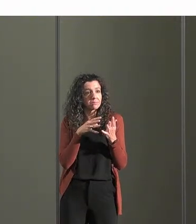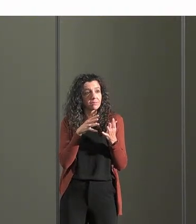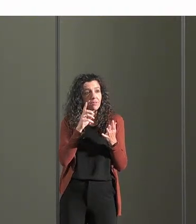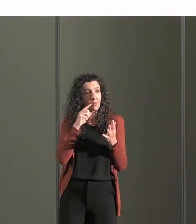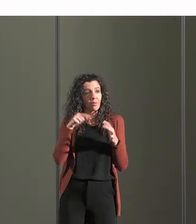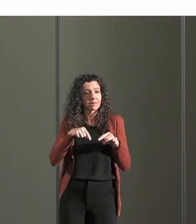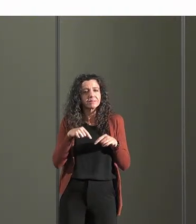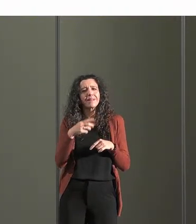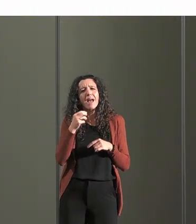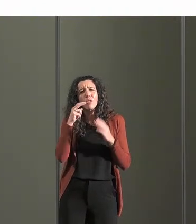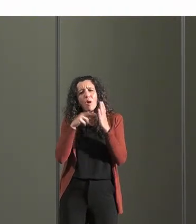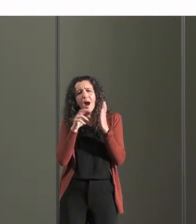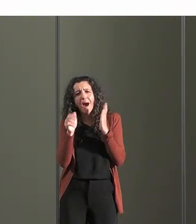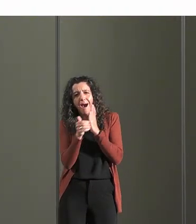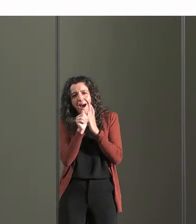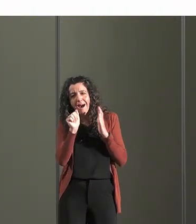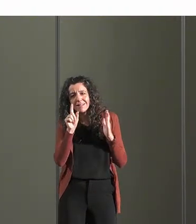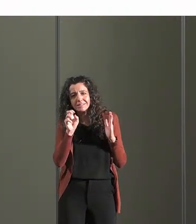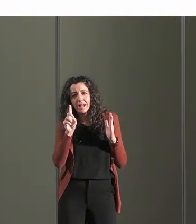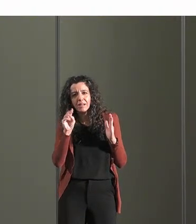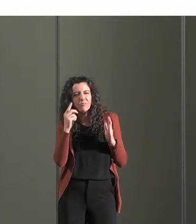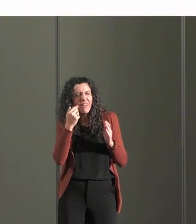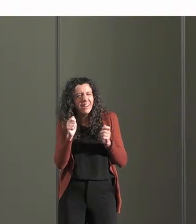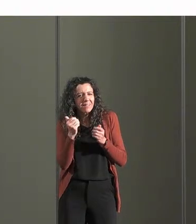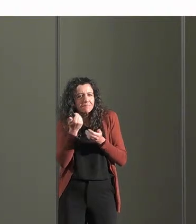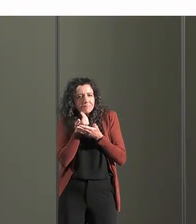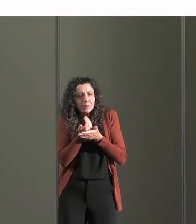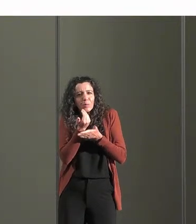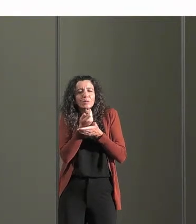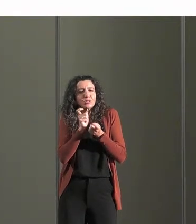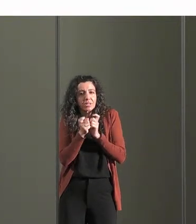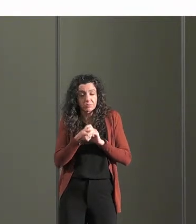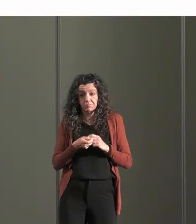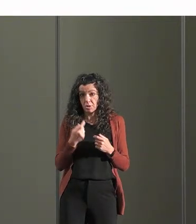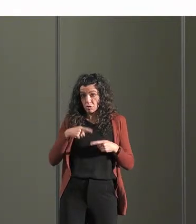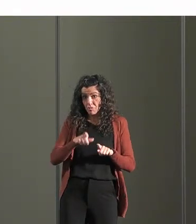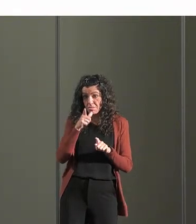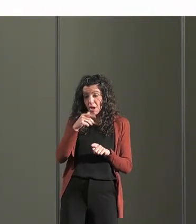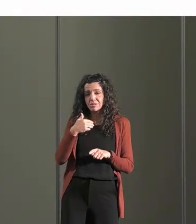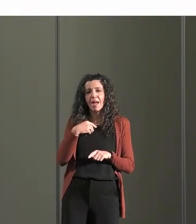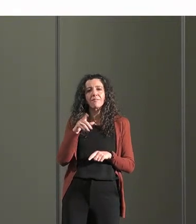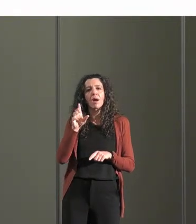You are up do date -- you could check the adendwum for changes.